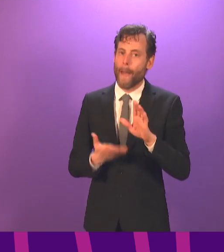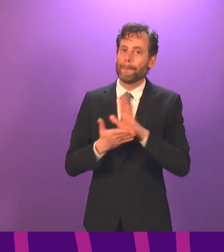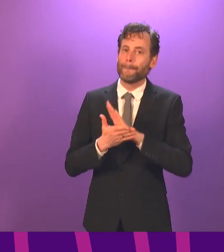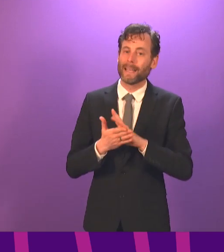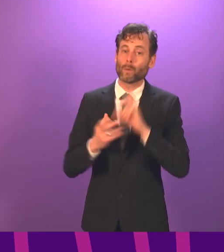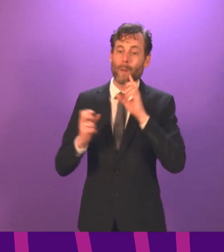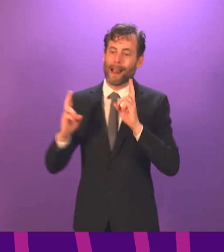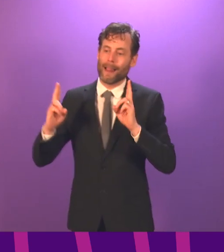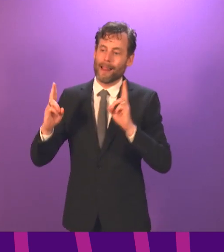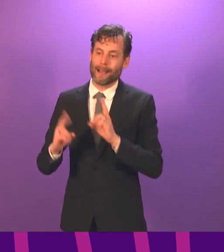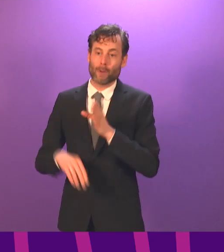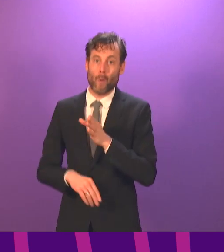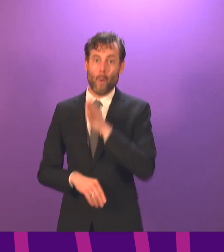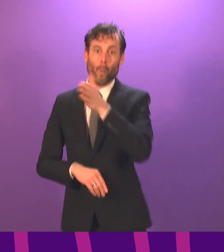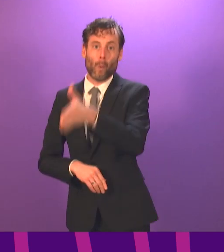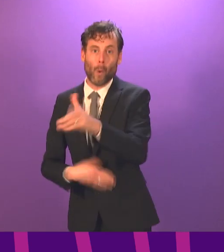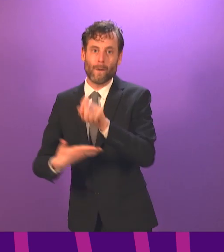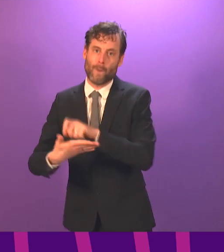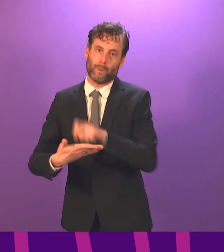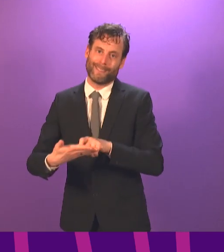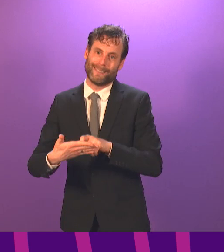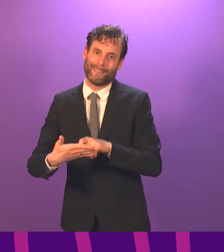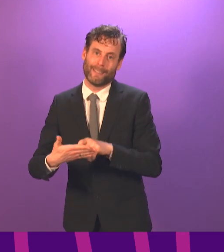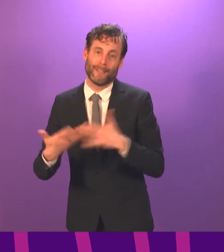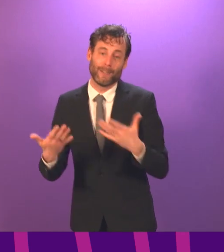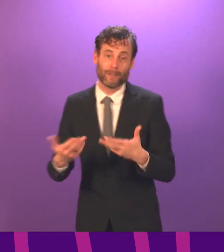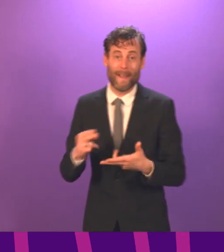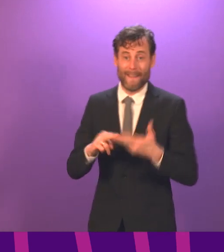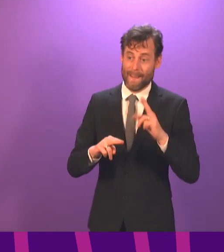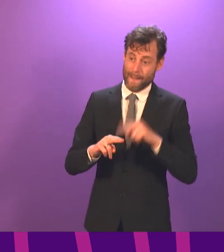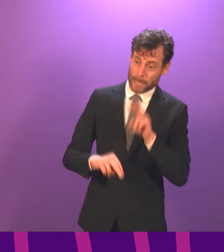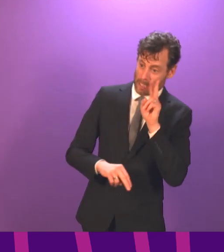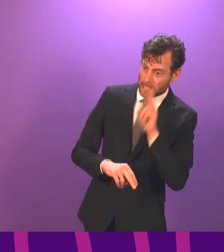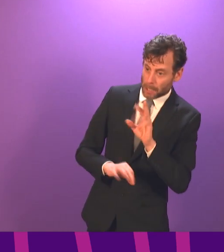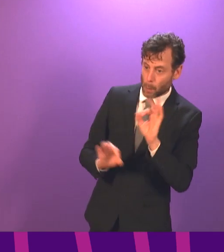polling stations are seen to be not particularly busy, that will give people confidence.